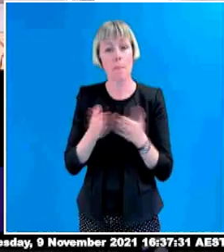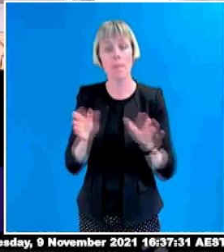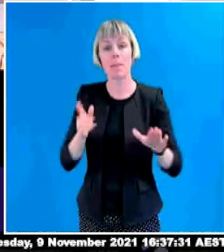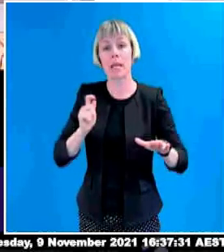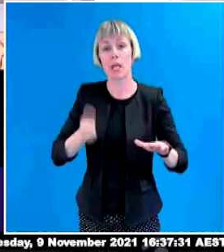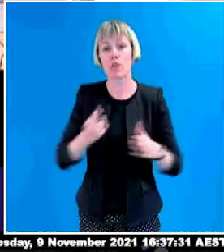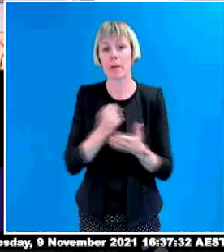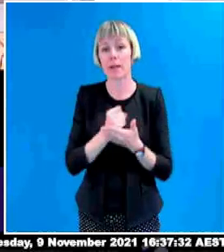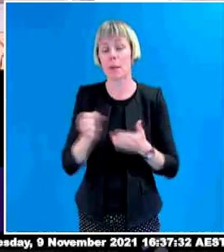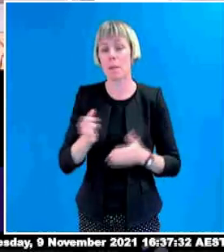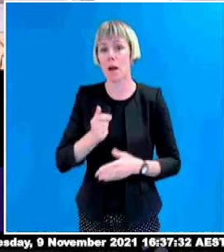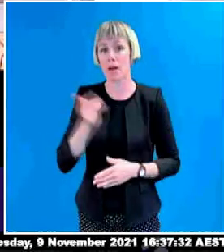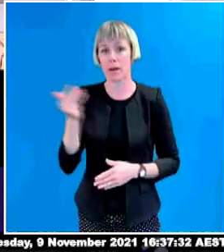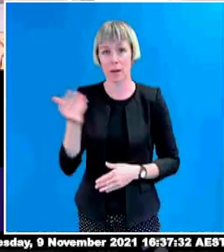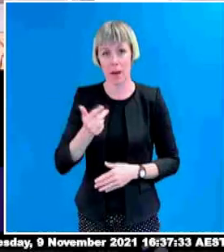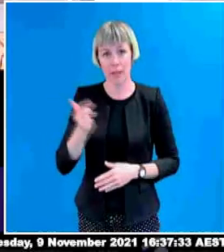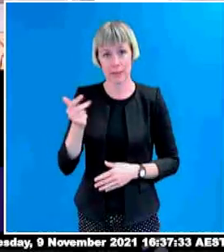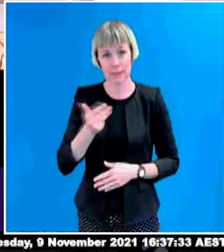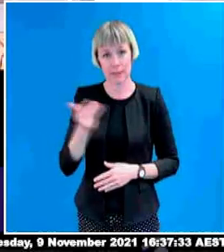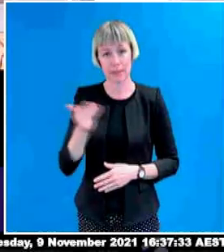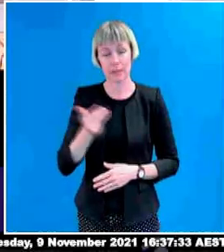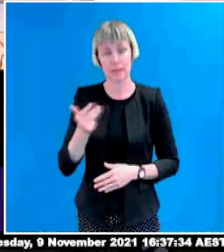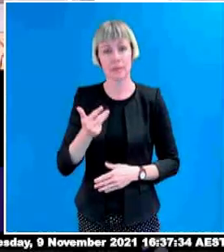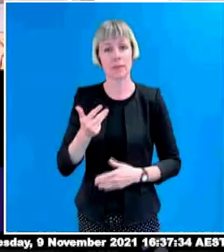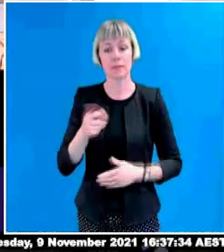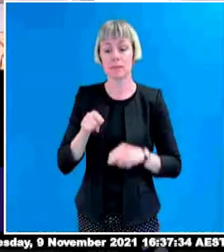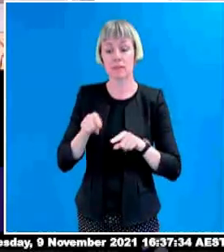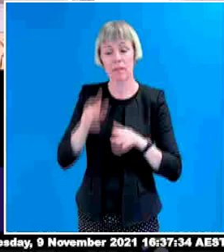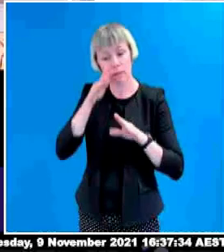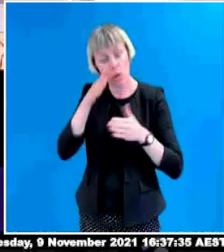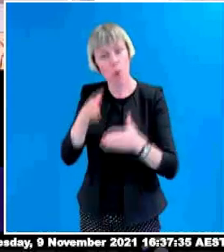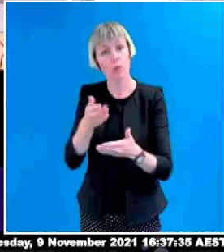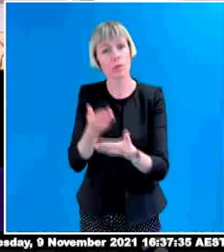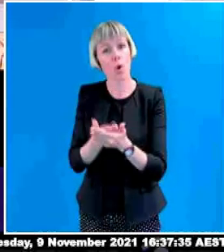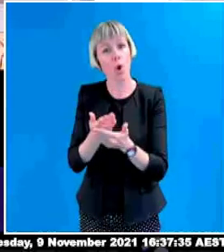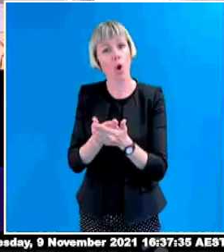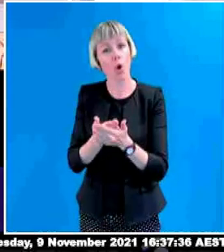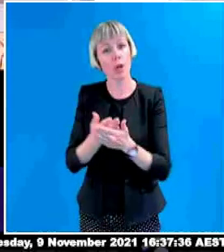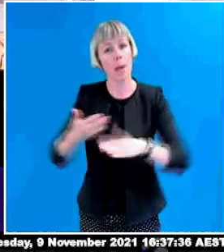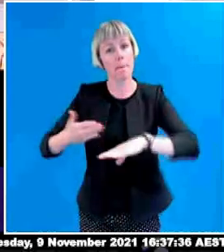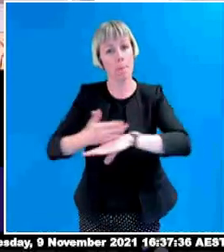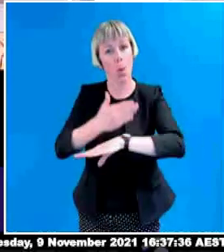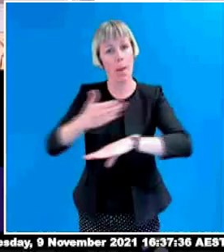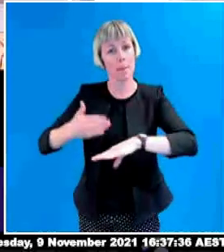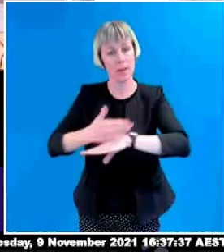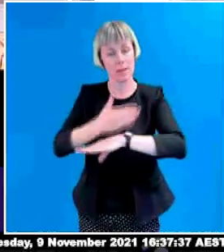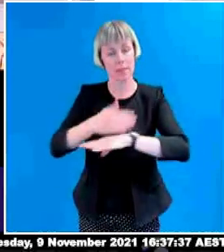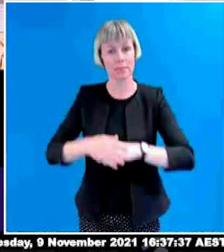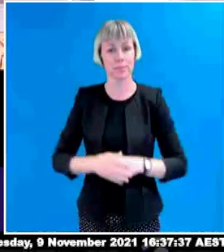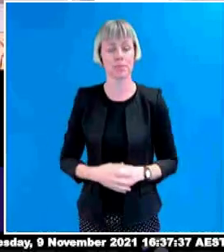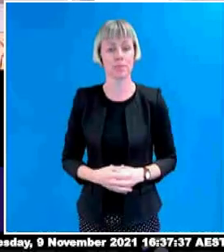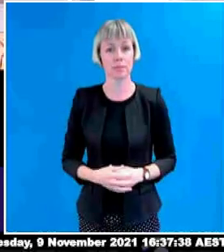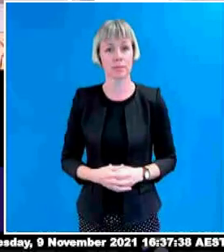Public Hearing 19, which will deal with the second aspect of the employment hearing.